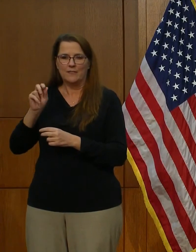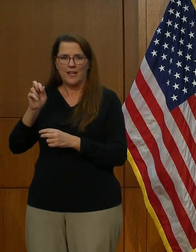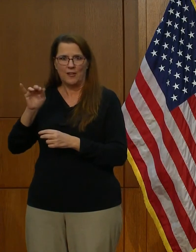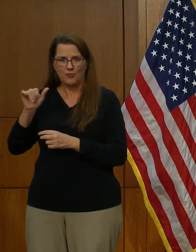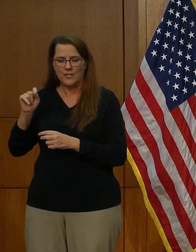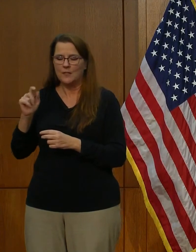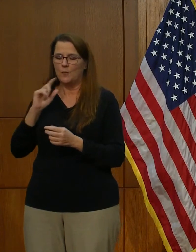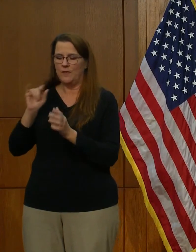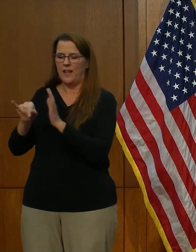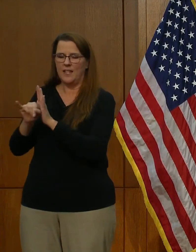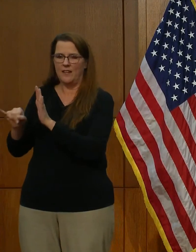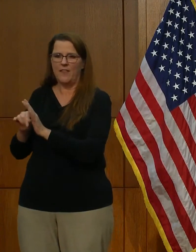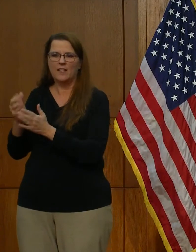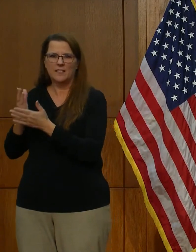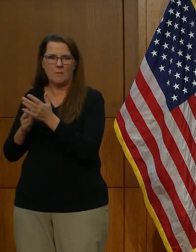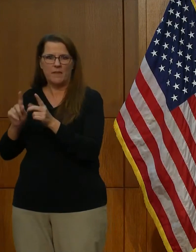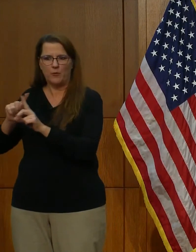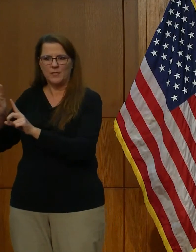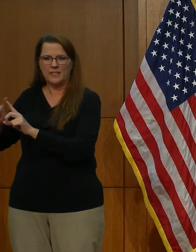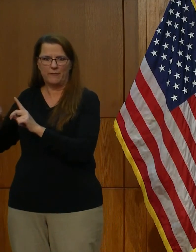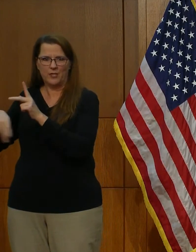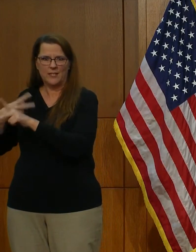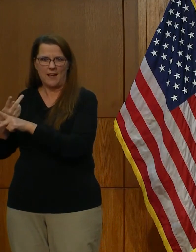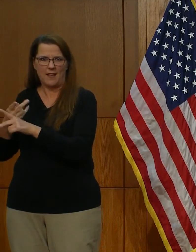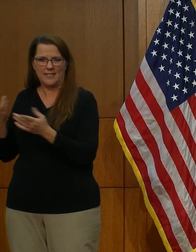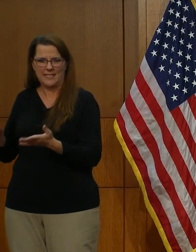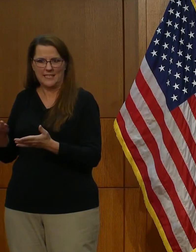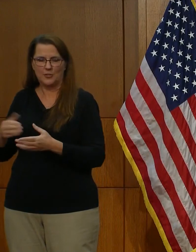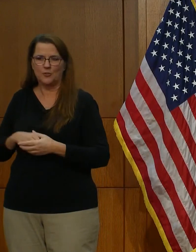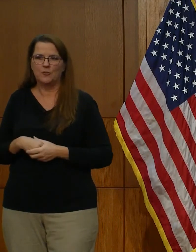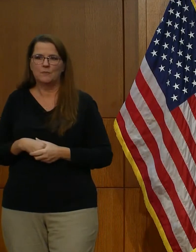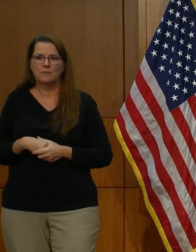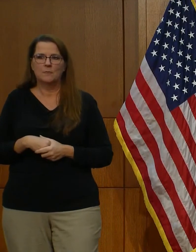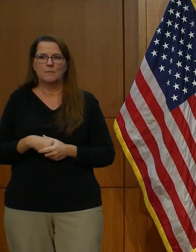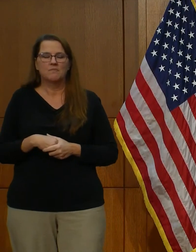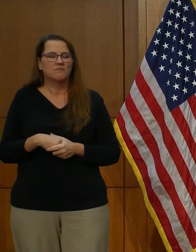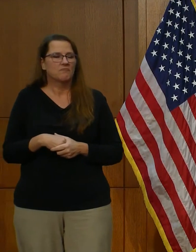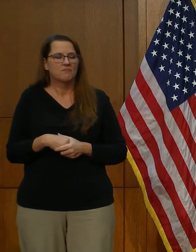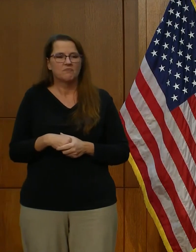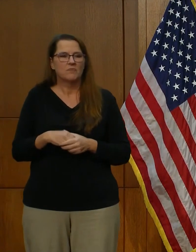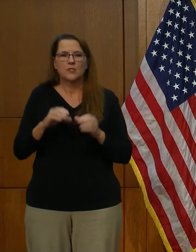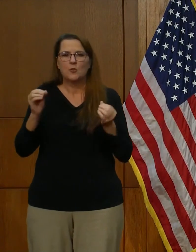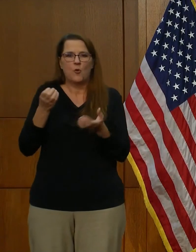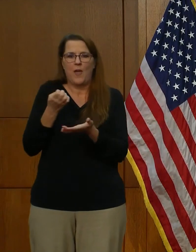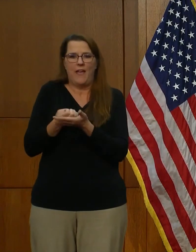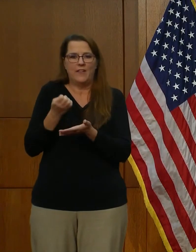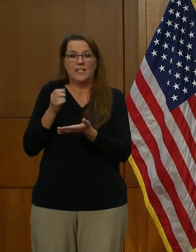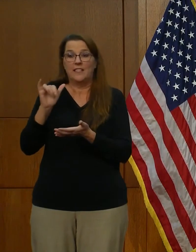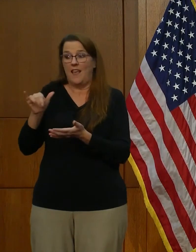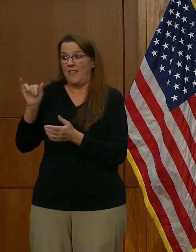AFRICAN VARIANTS THAT WE'VE IDENTIFIED CASES HERE IN VIRGINIA. THERE'S NO EVIDENCE